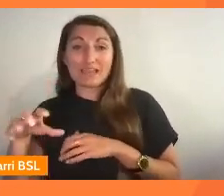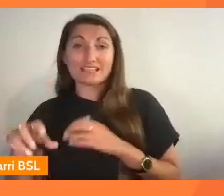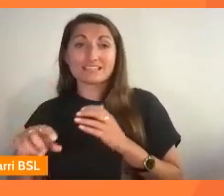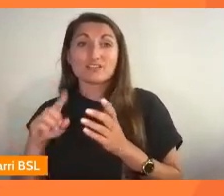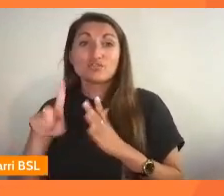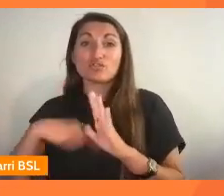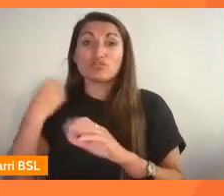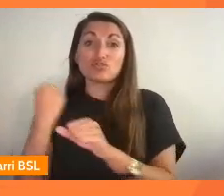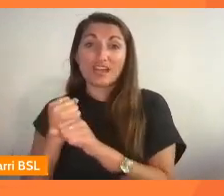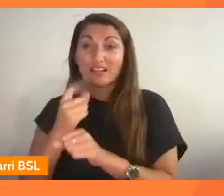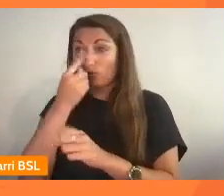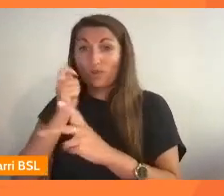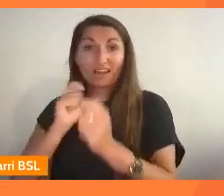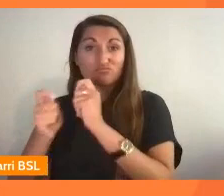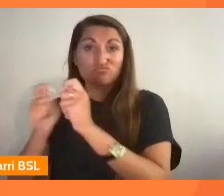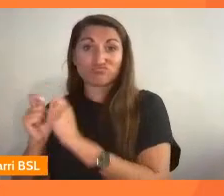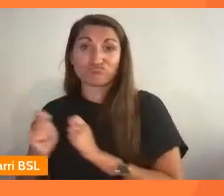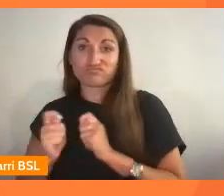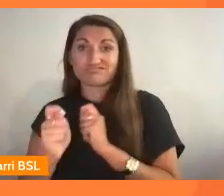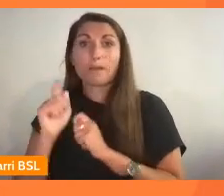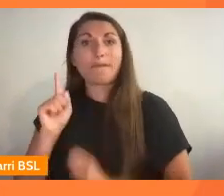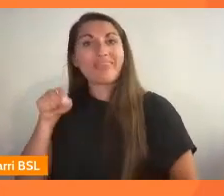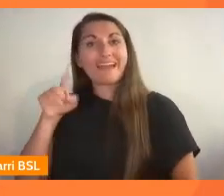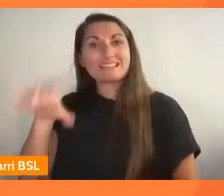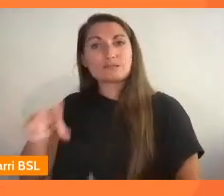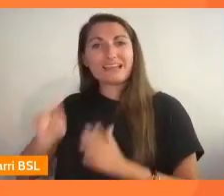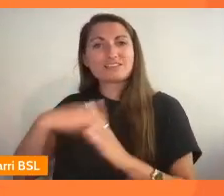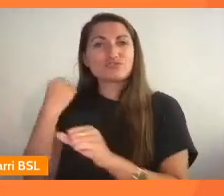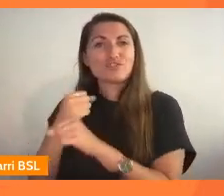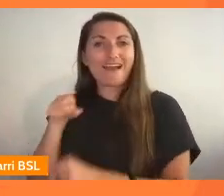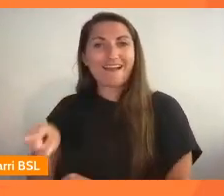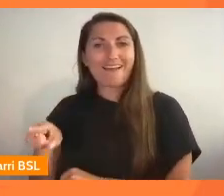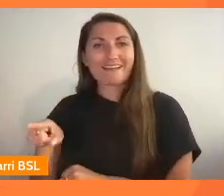But it's become a space that we are looking at what future forms look like.